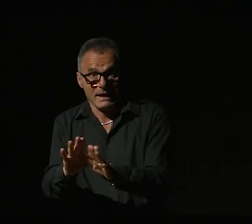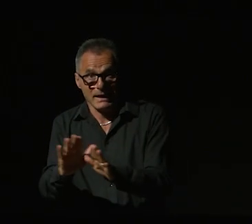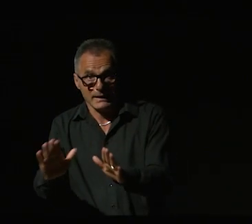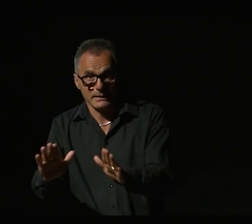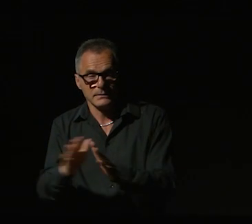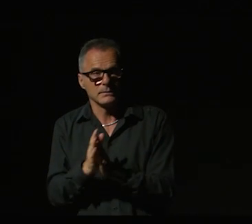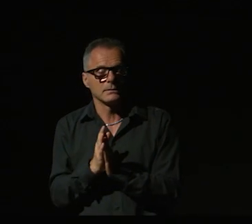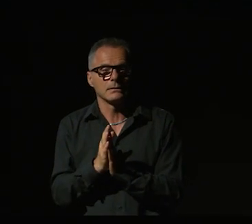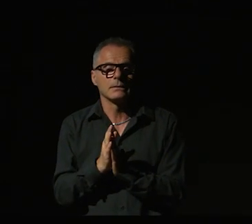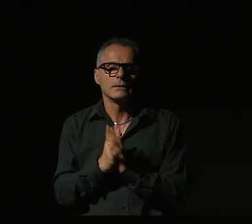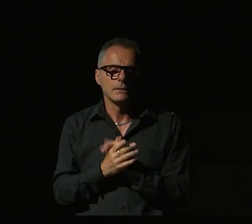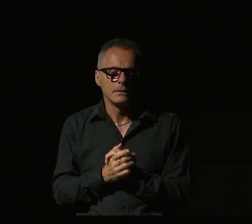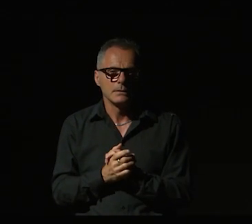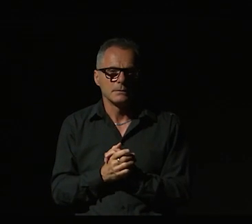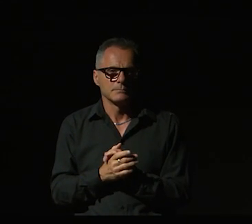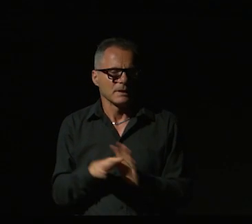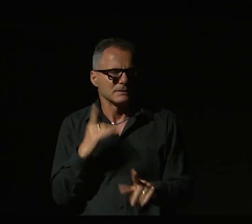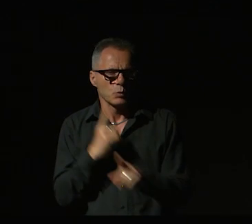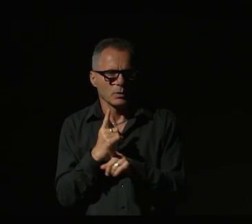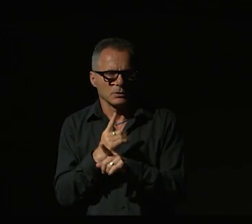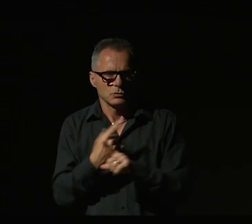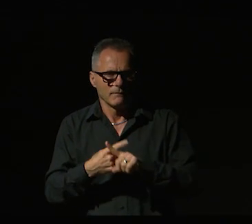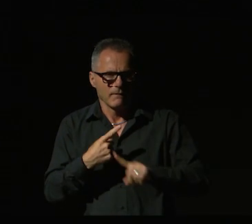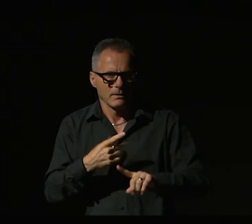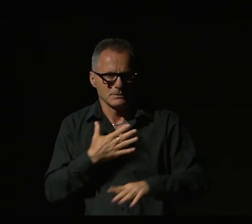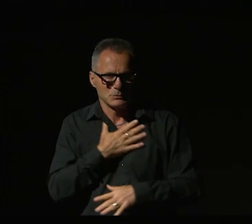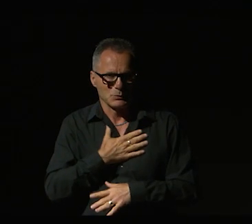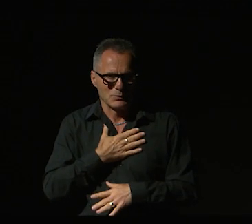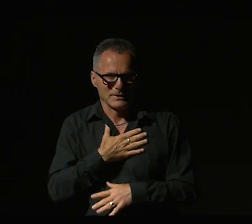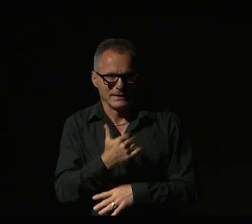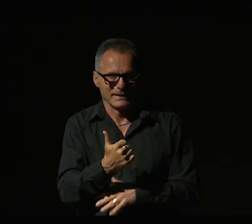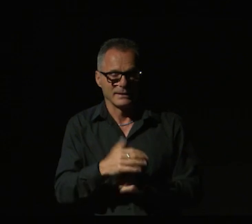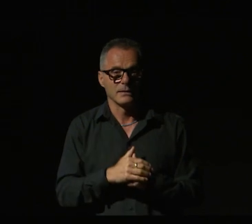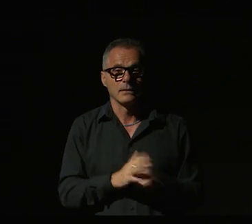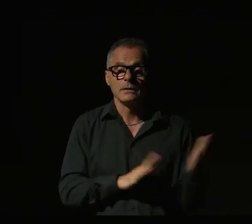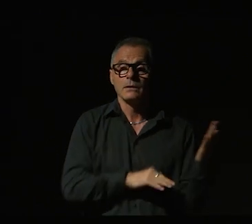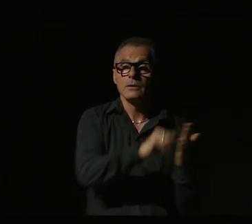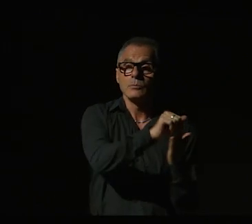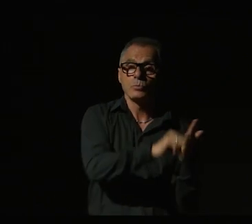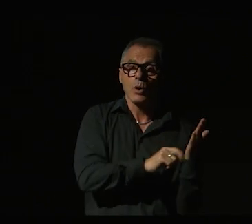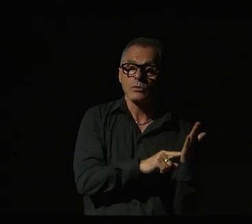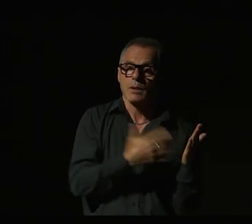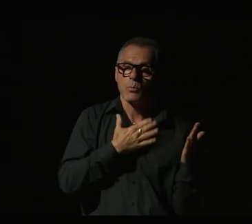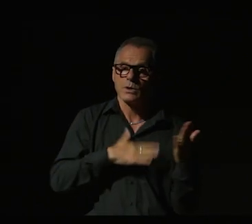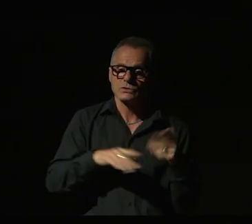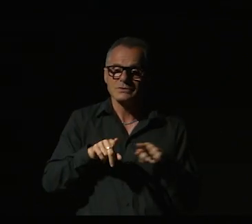to go and work for the Duke of Parma, the programme was understood to synthesise mythology